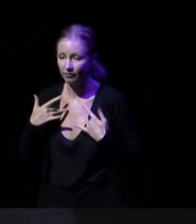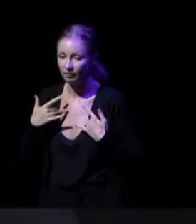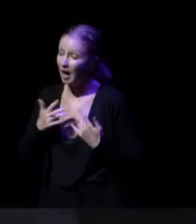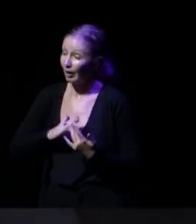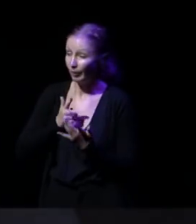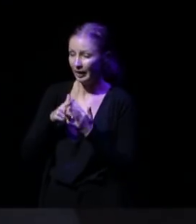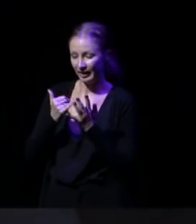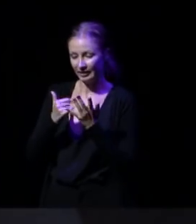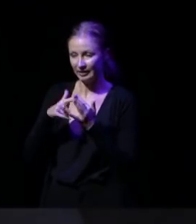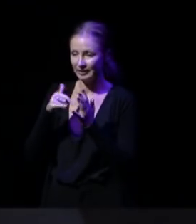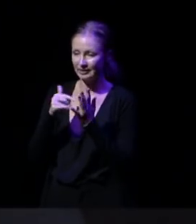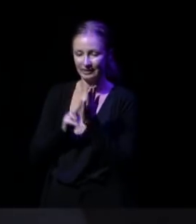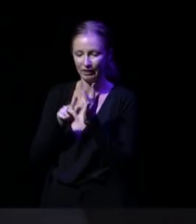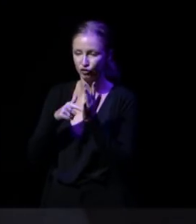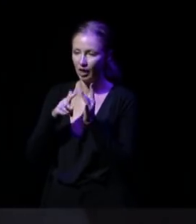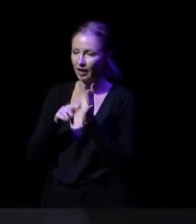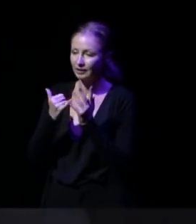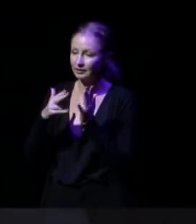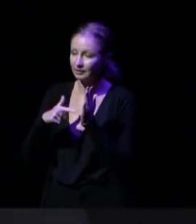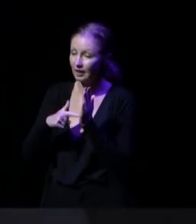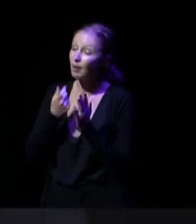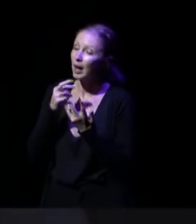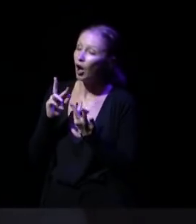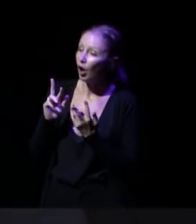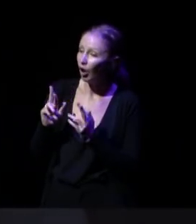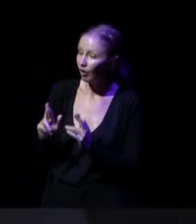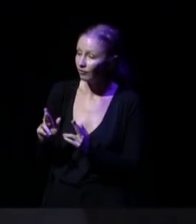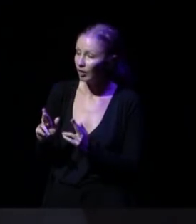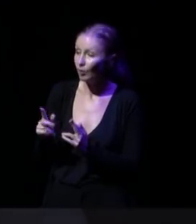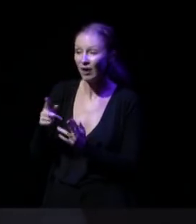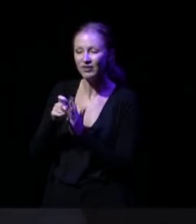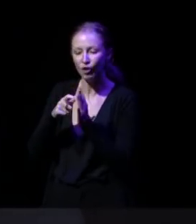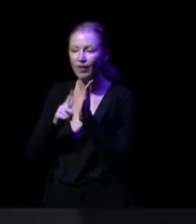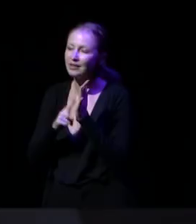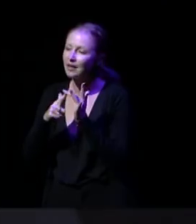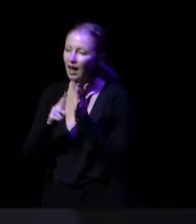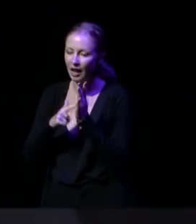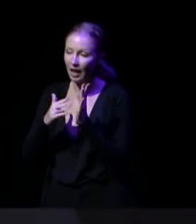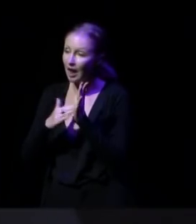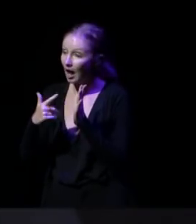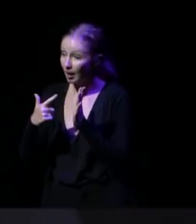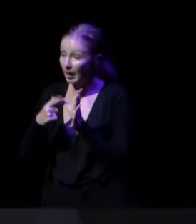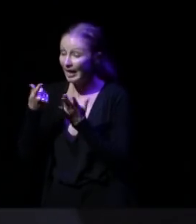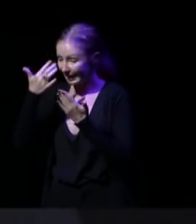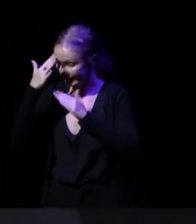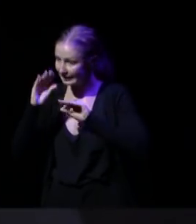you know, we will take all of that, all of our, you know. The Dalai Lama teaches that you start to learn compassion.